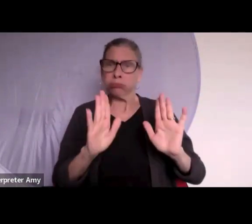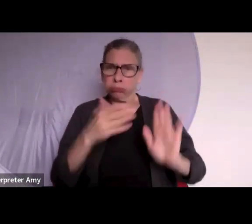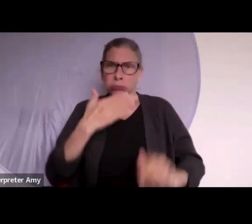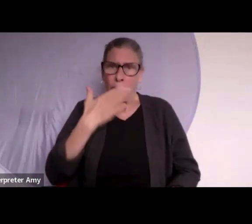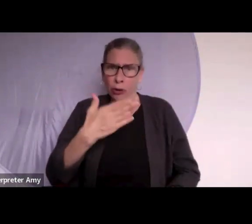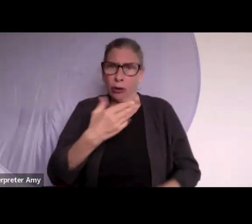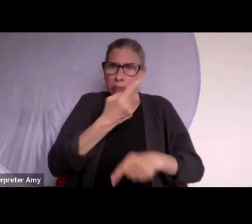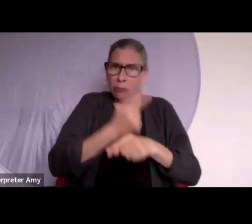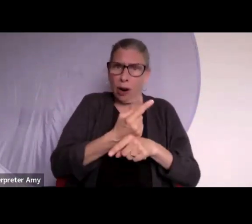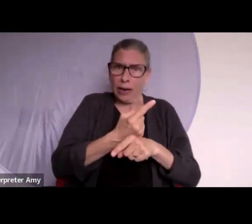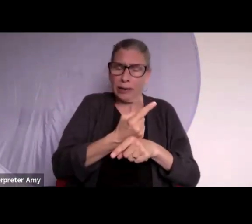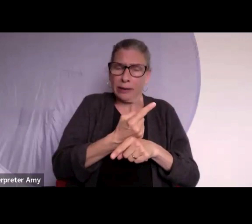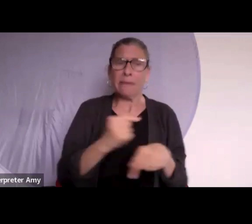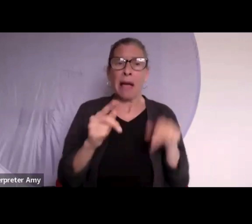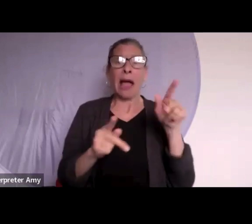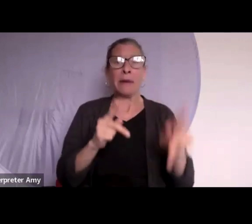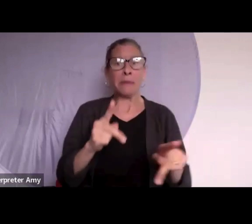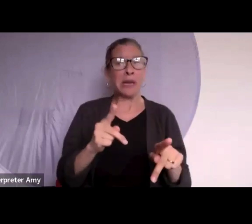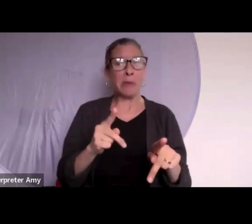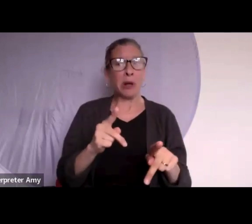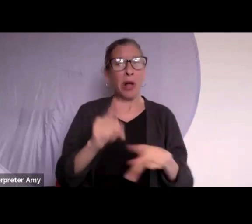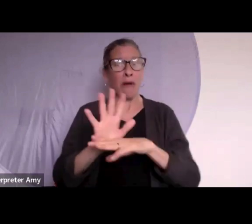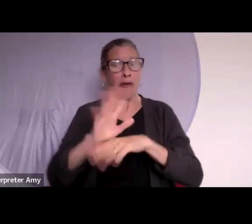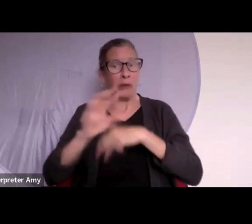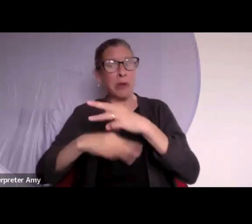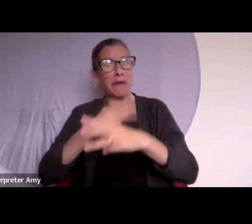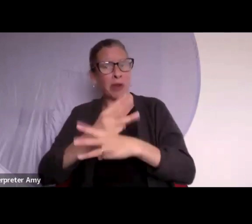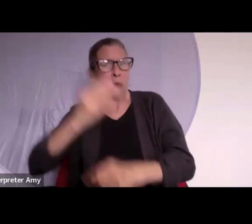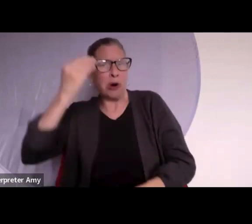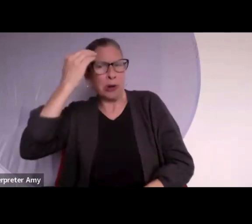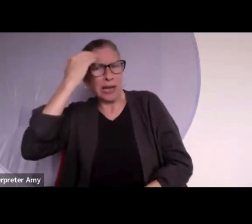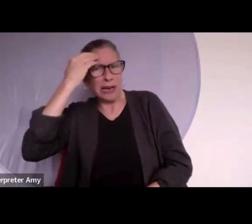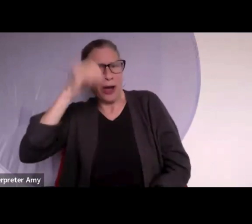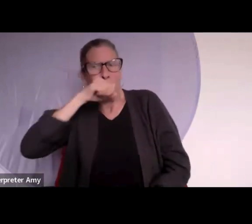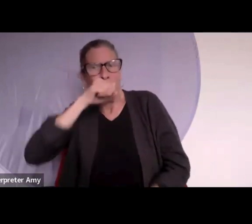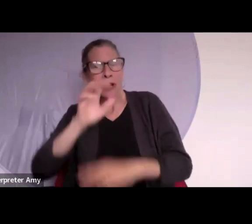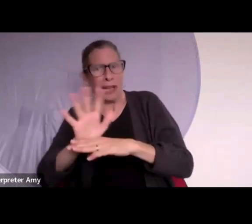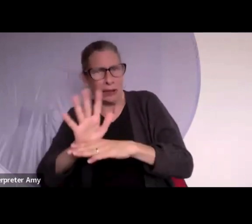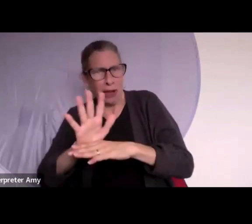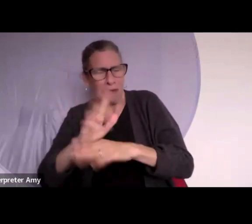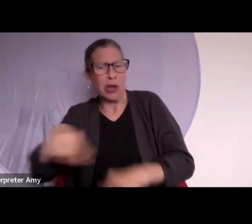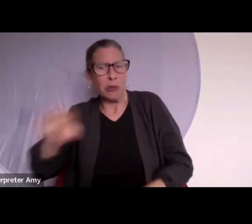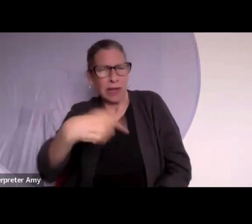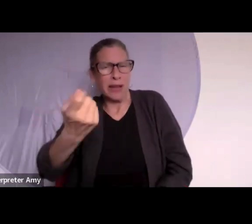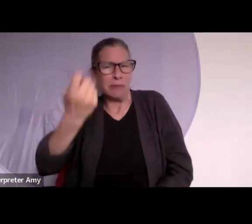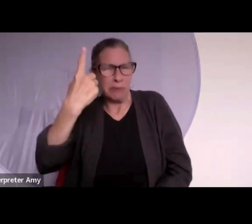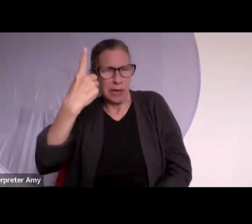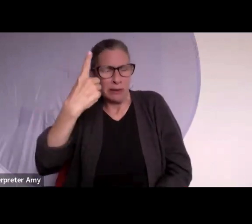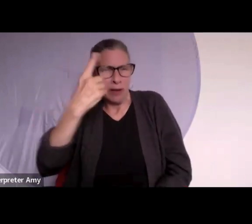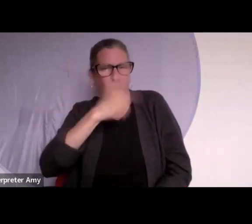And people who are from the film world so they know film Love film can understand to condemn the the quality of the films and